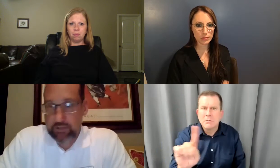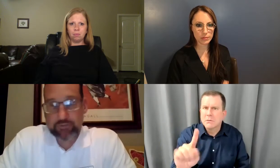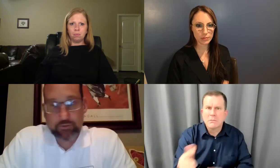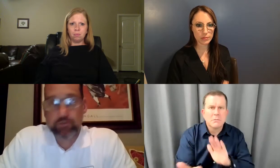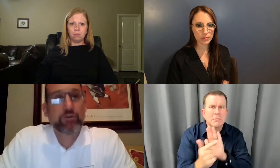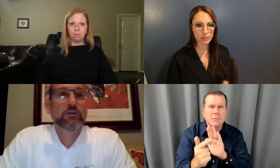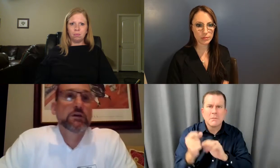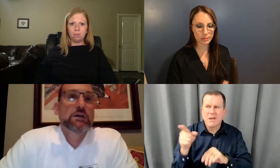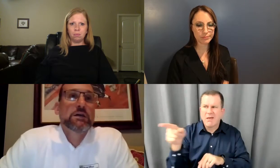then that's what they're doing.